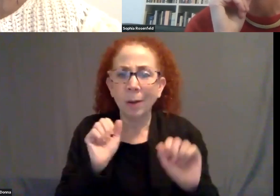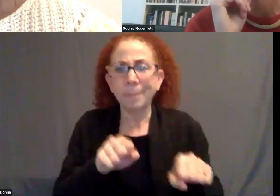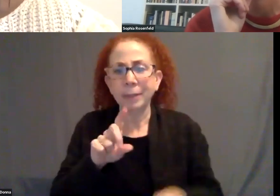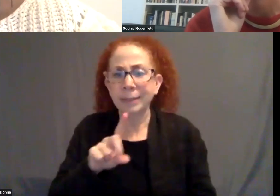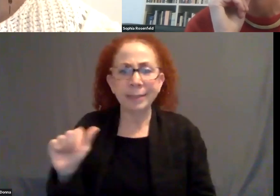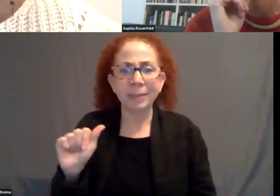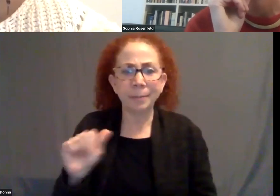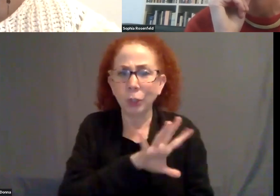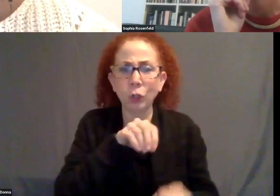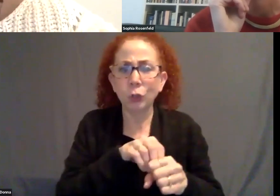inclusion, in the same way.